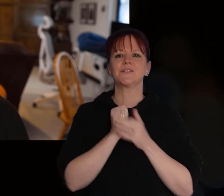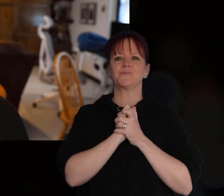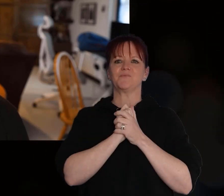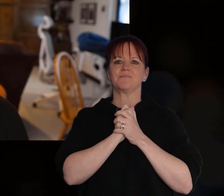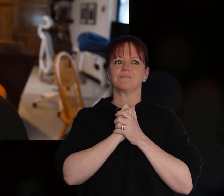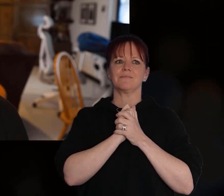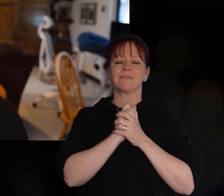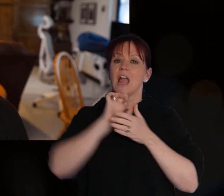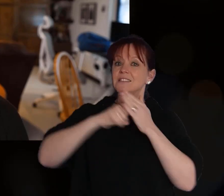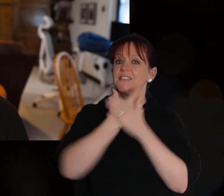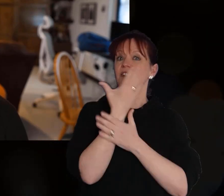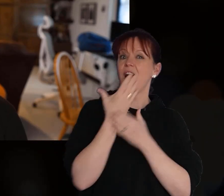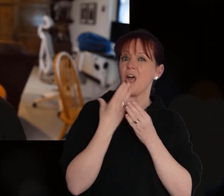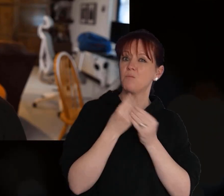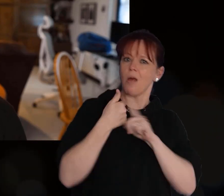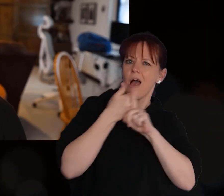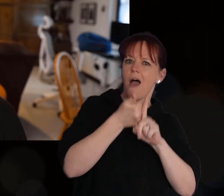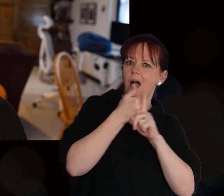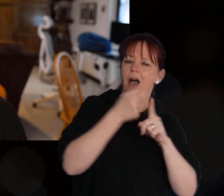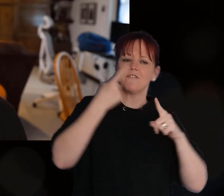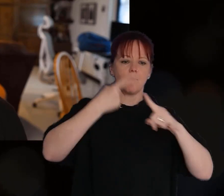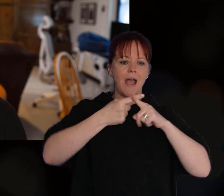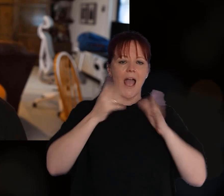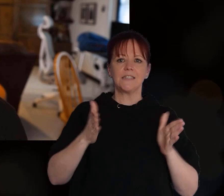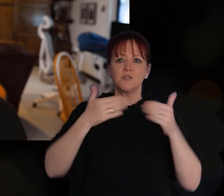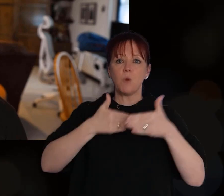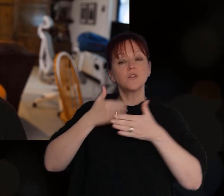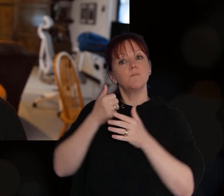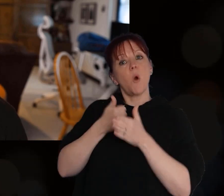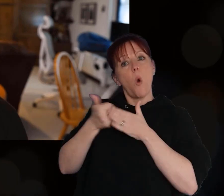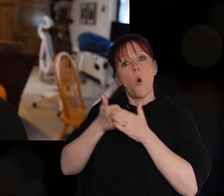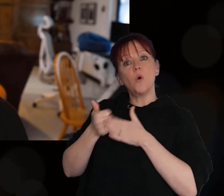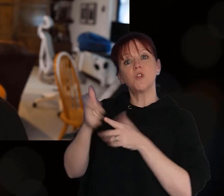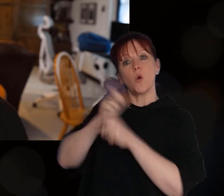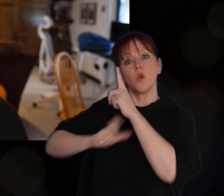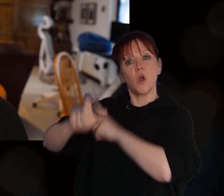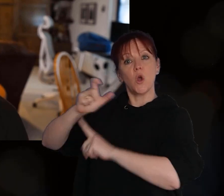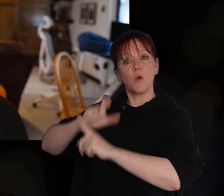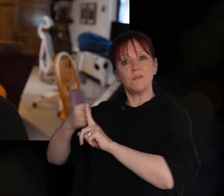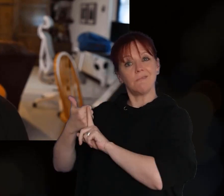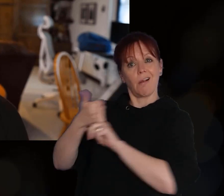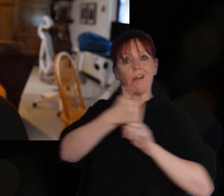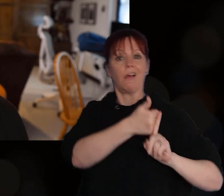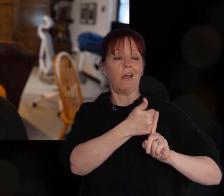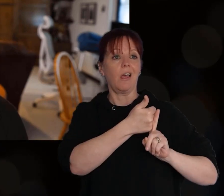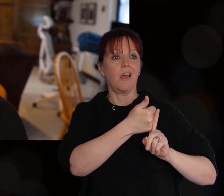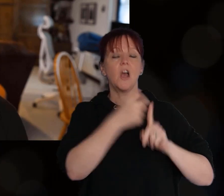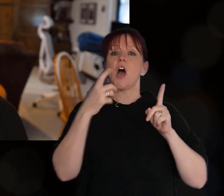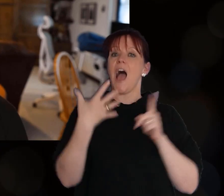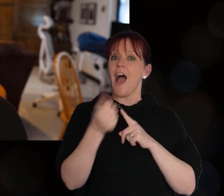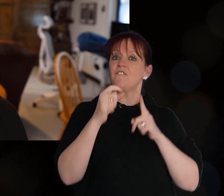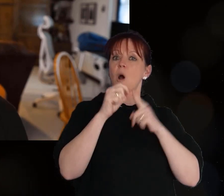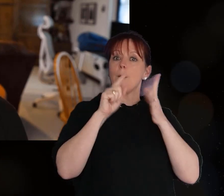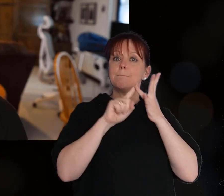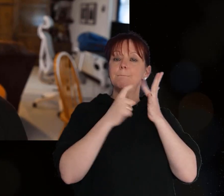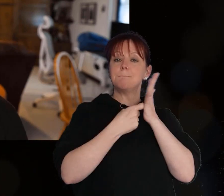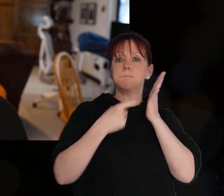It was developed with backing and support from Xbox and with the community, every step of the way. It includes a portal for sharing personal setups